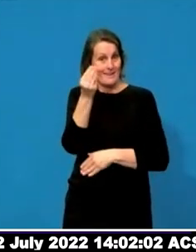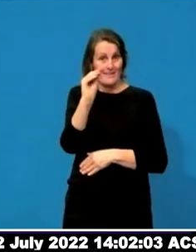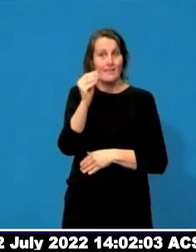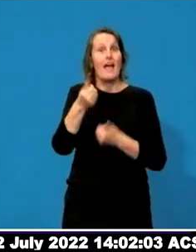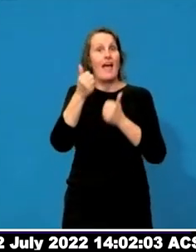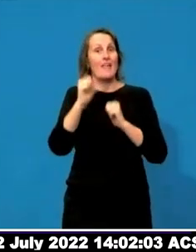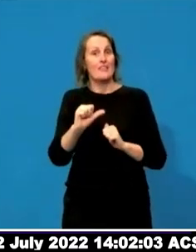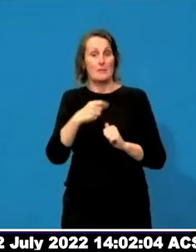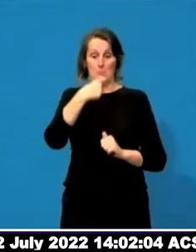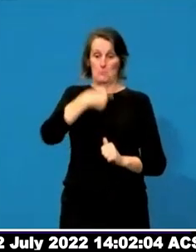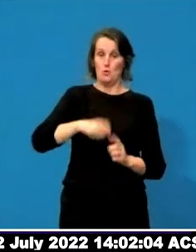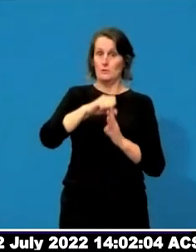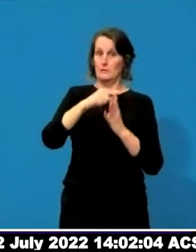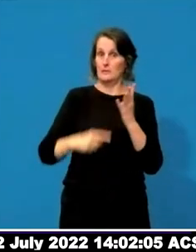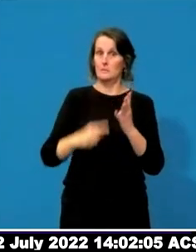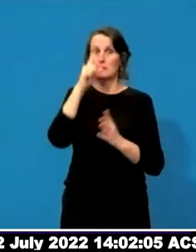how their funding is to be used.